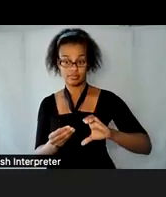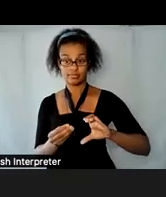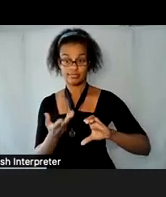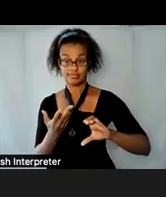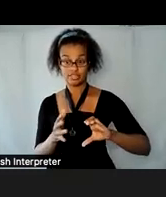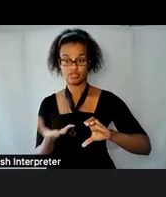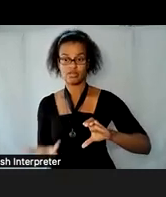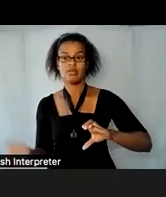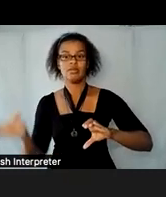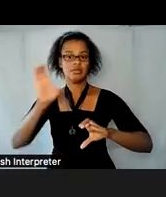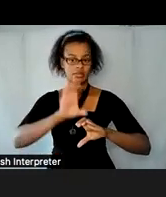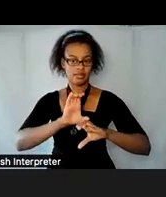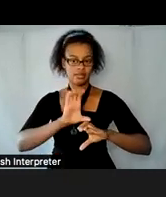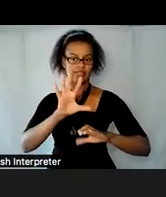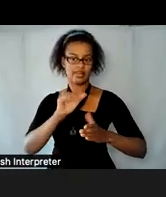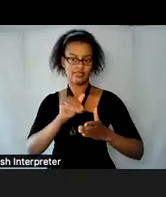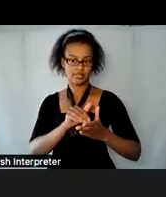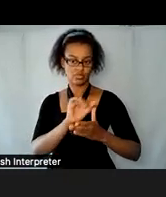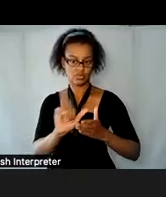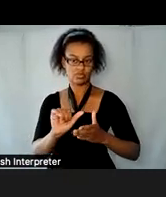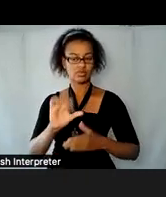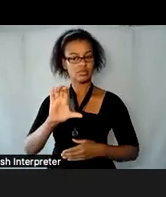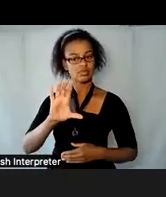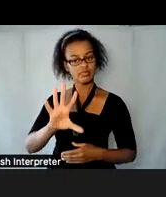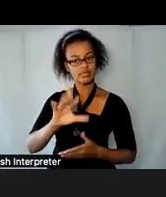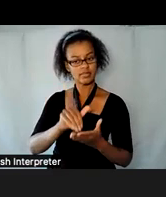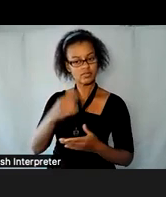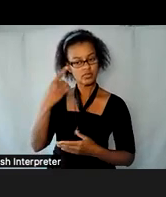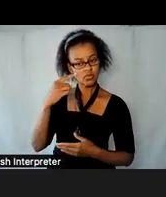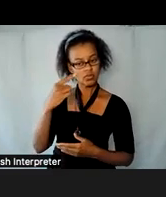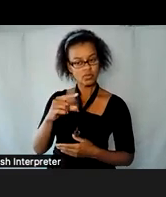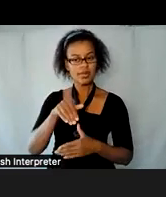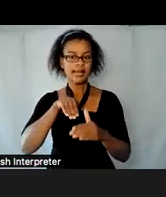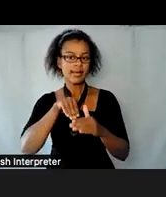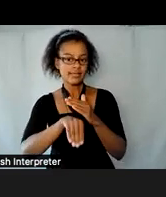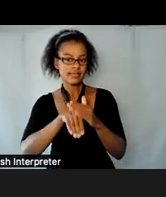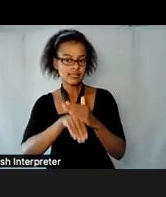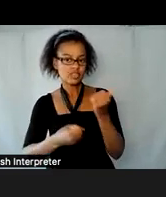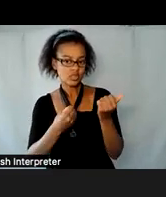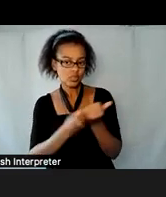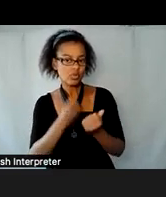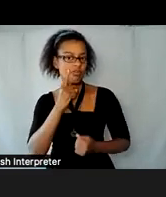toward access supports for the artists working on the project.